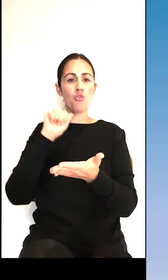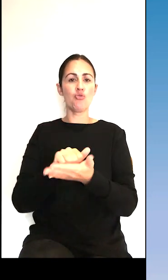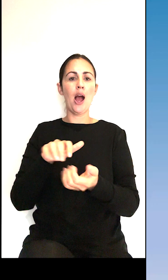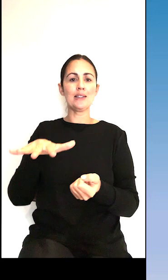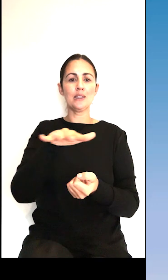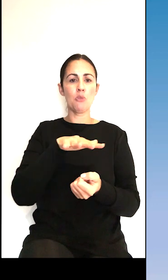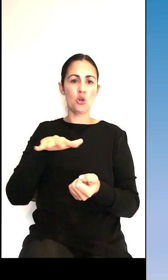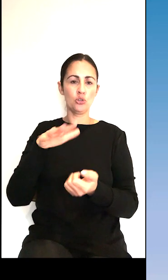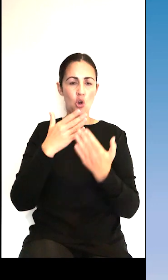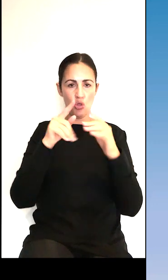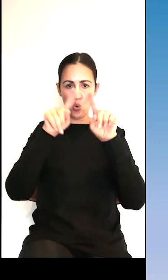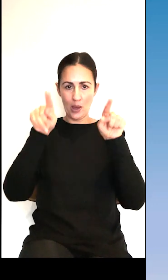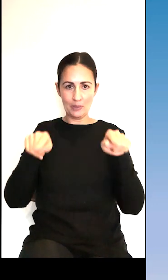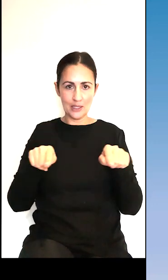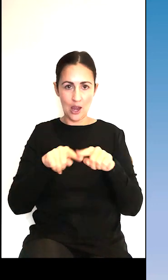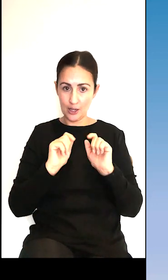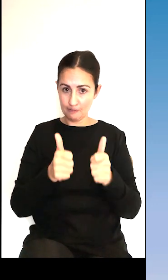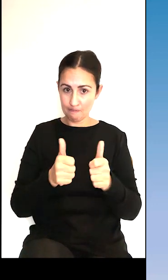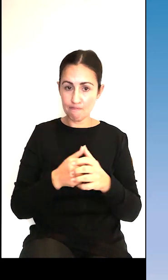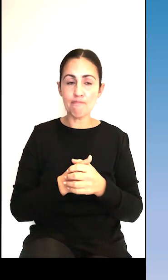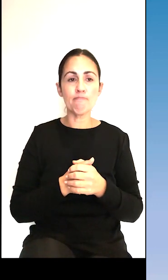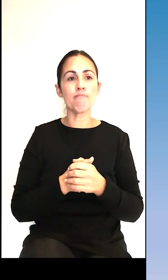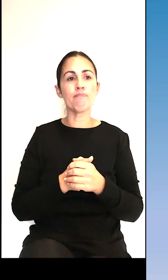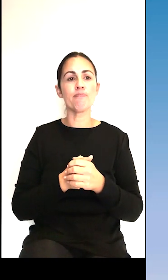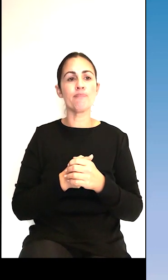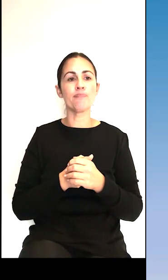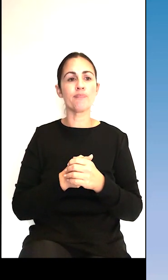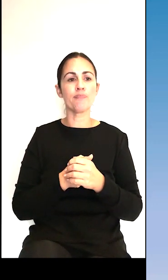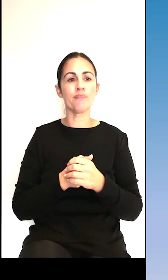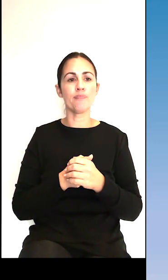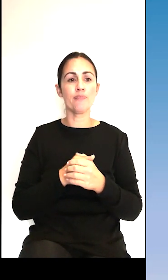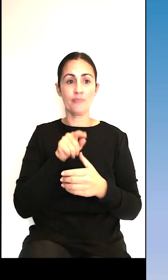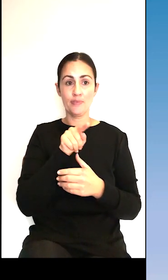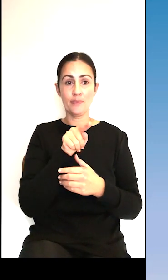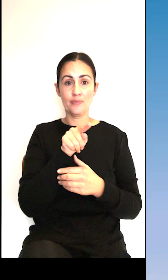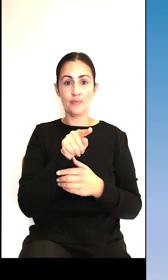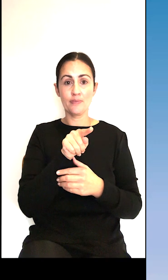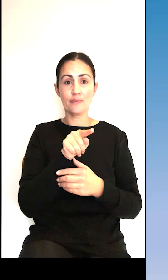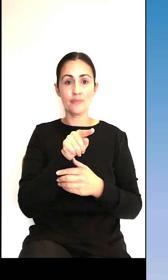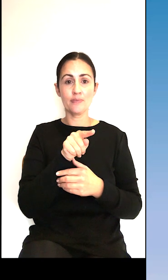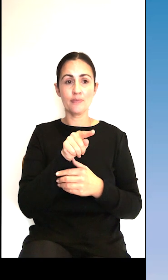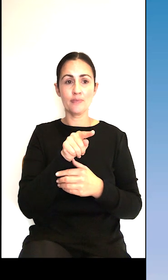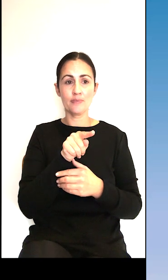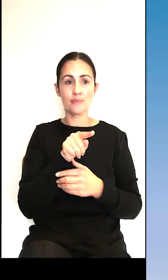advance care planning documents. On the next slide, you can see that you can see on the bottom of the slide there,